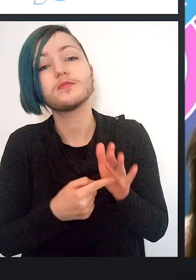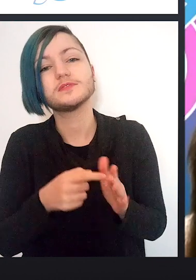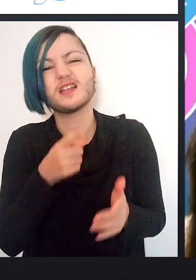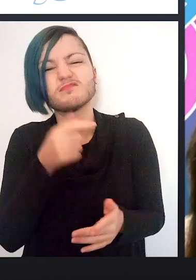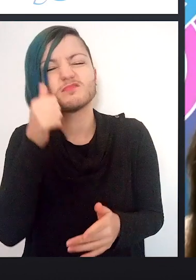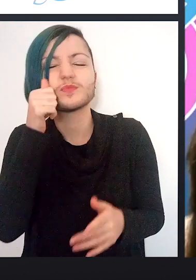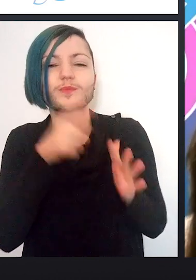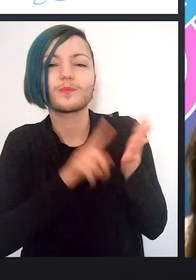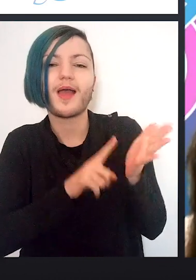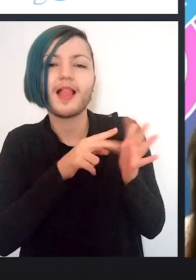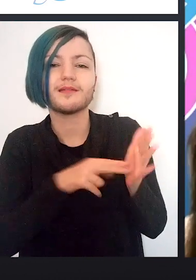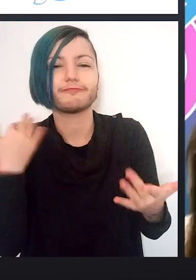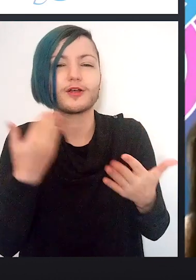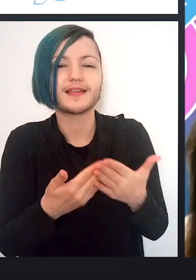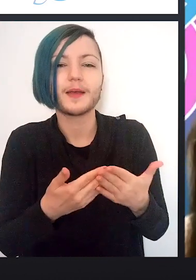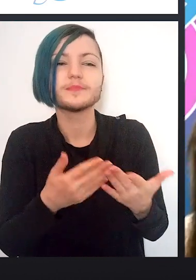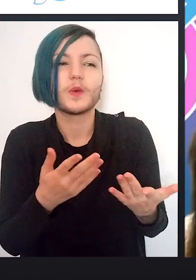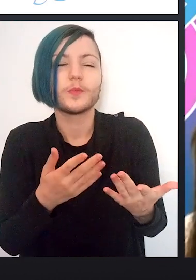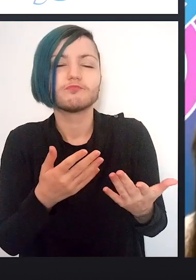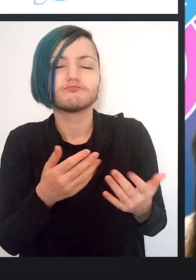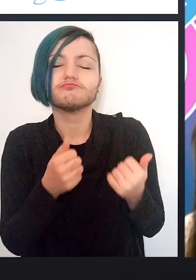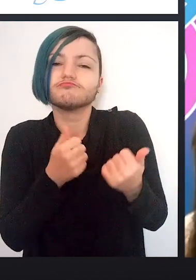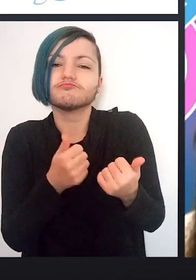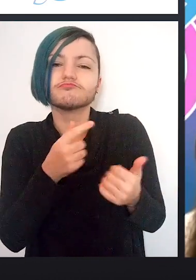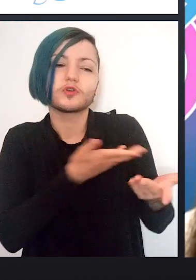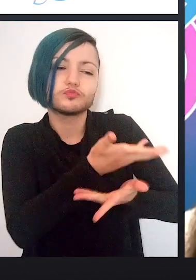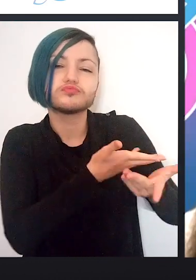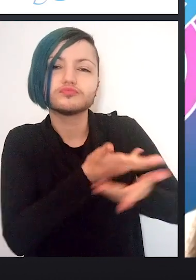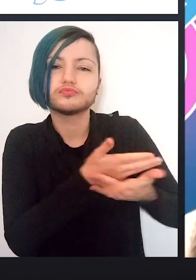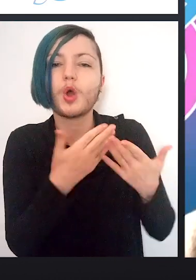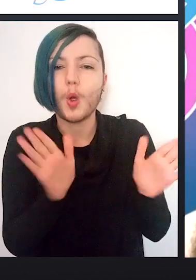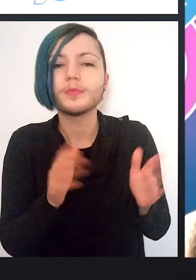Helen a number of years so it made sense for you to do that, absolutely.